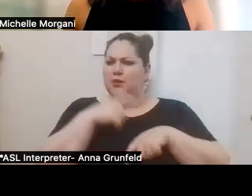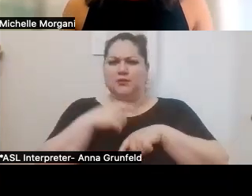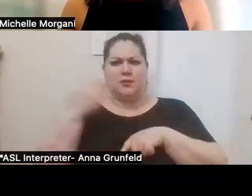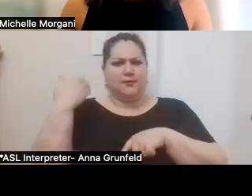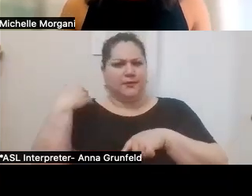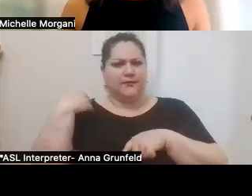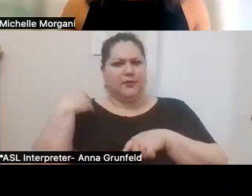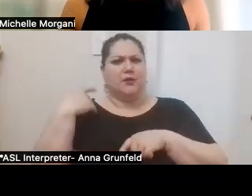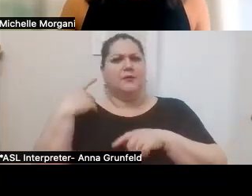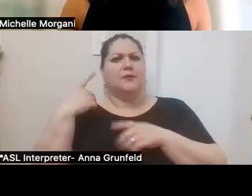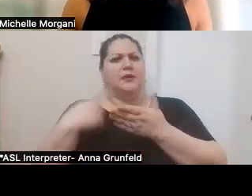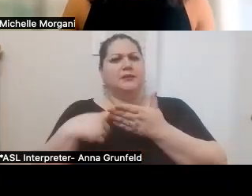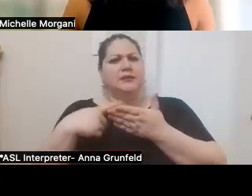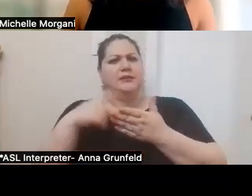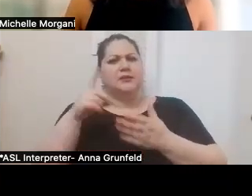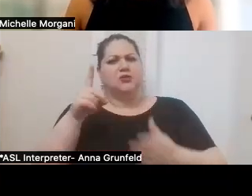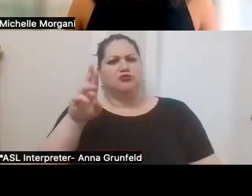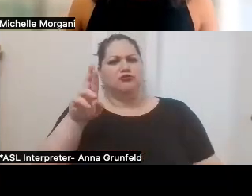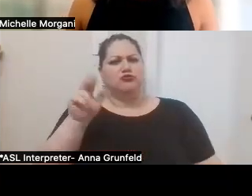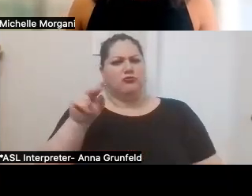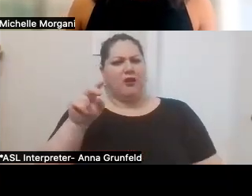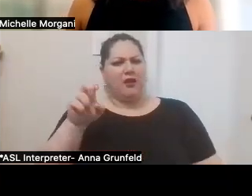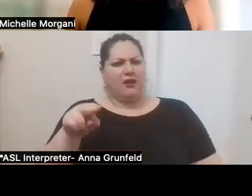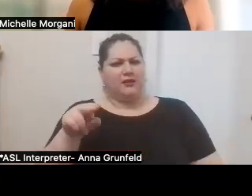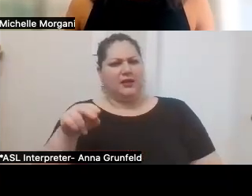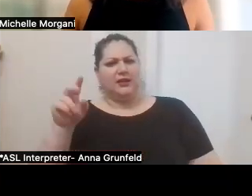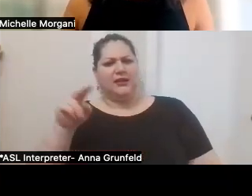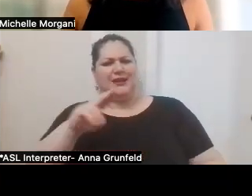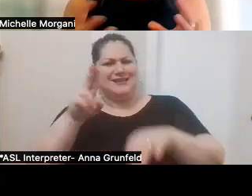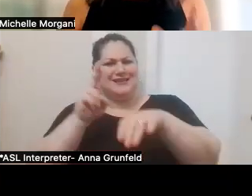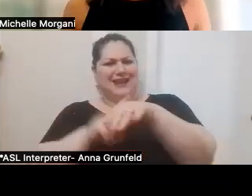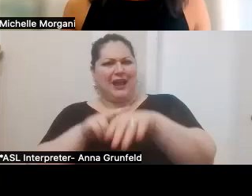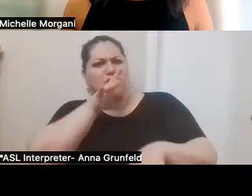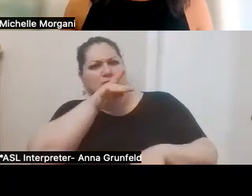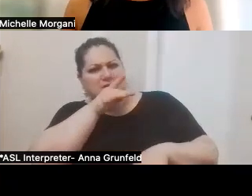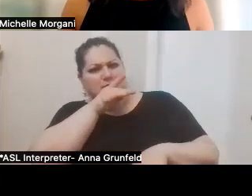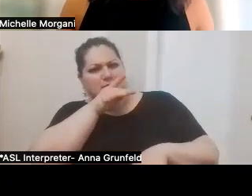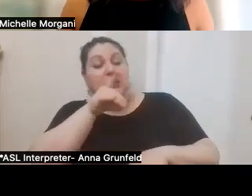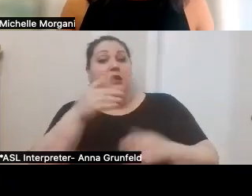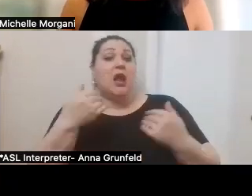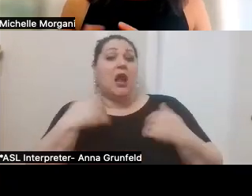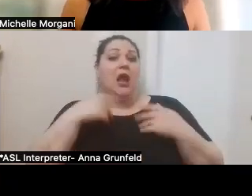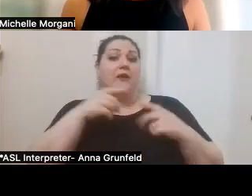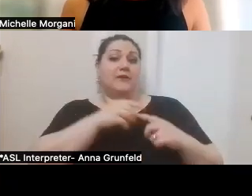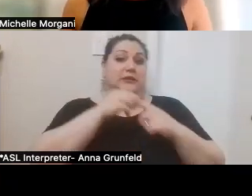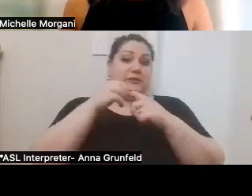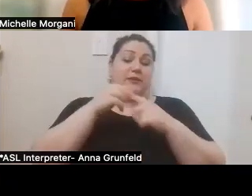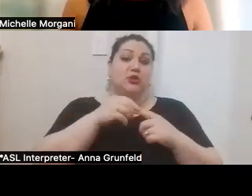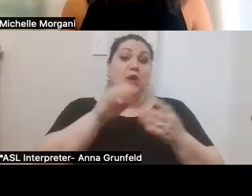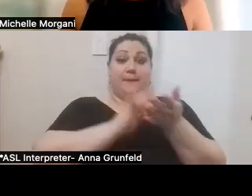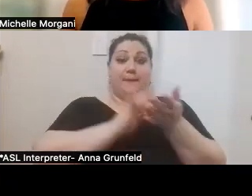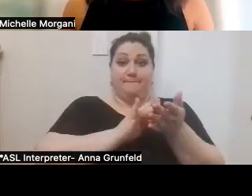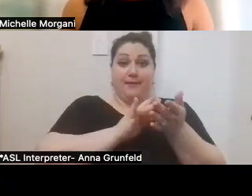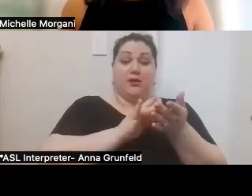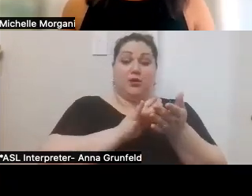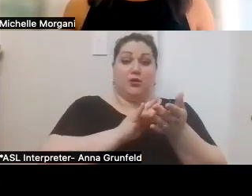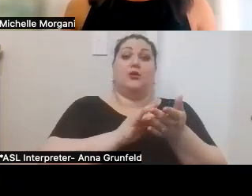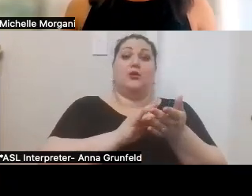naturally speaking, they have a special sort of medical edition that we would also want to ensure that the student had access to